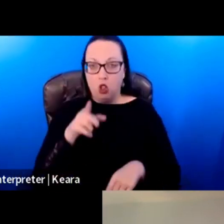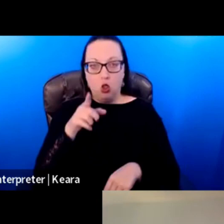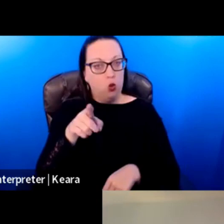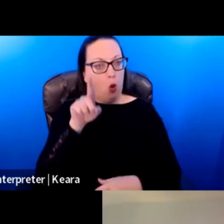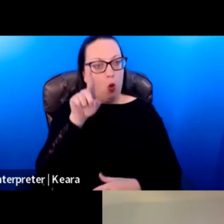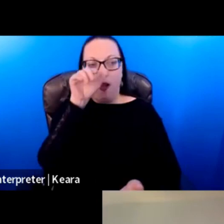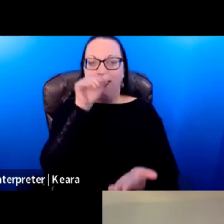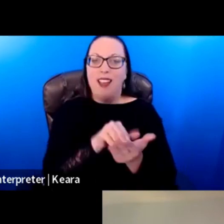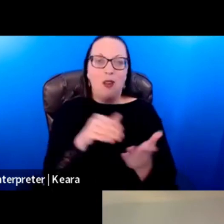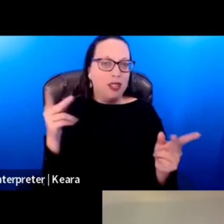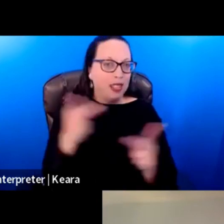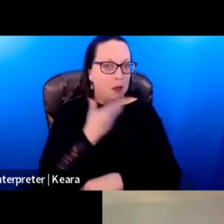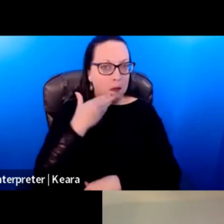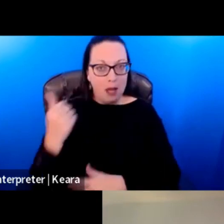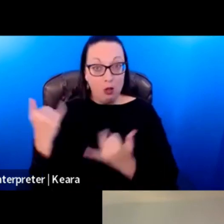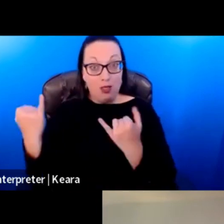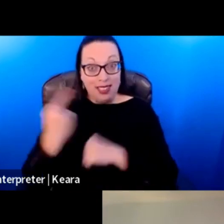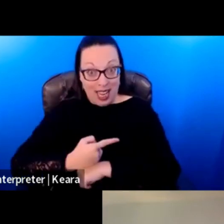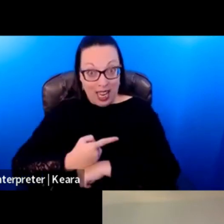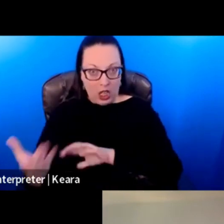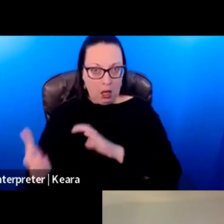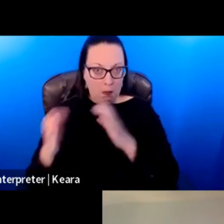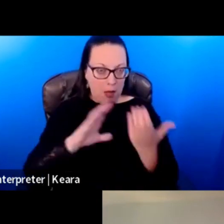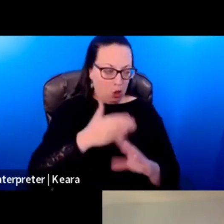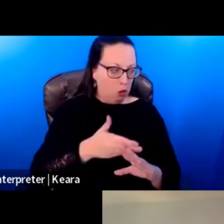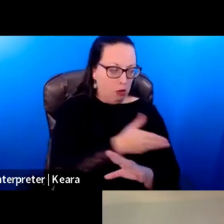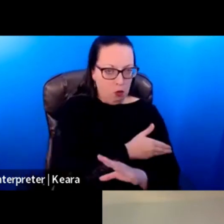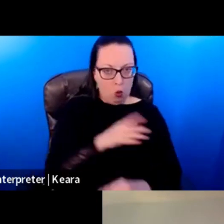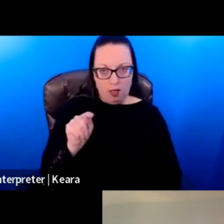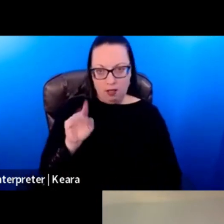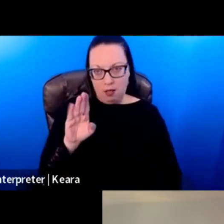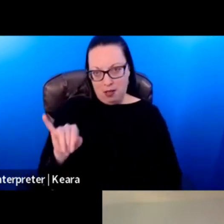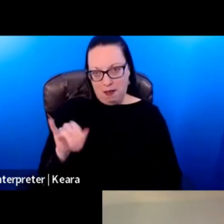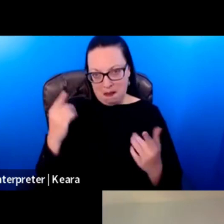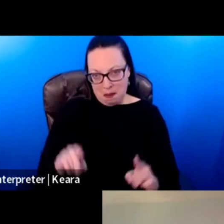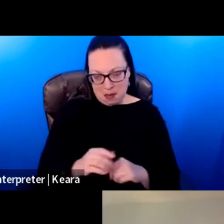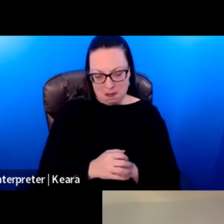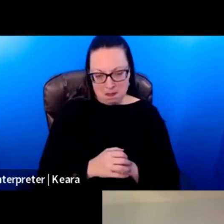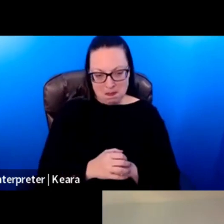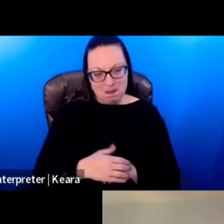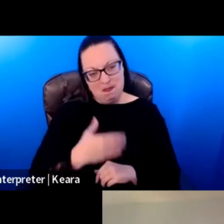Judy Dettmer: before. That's great. I'm glad you added to that, Eric. I saw that as well.